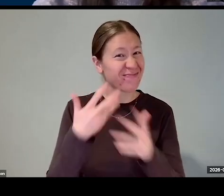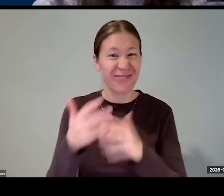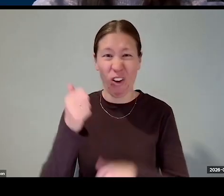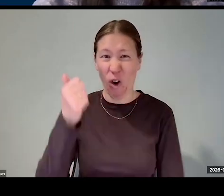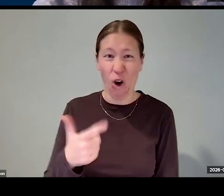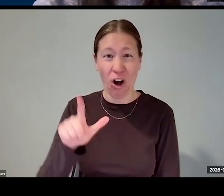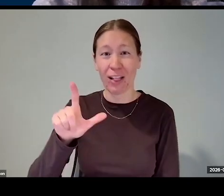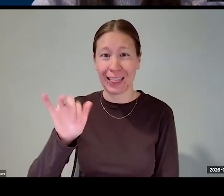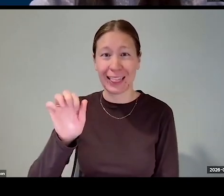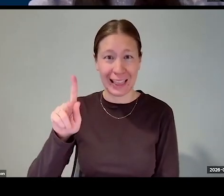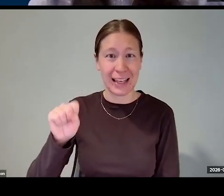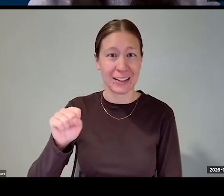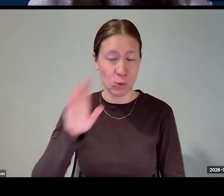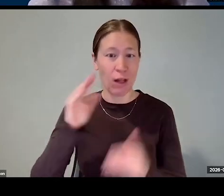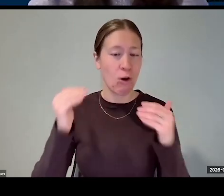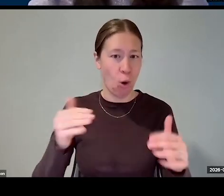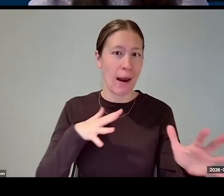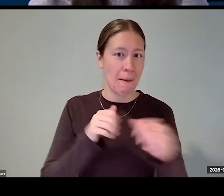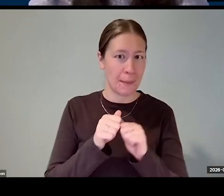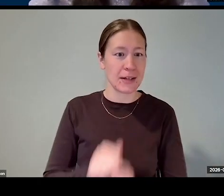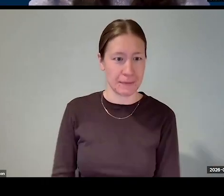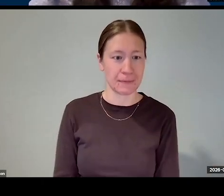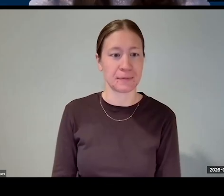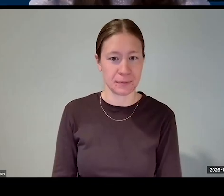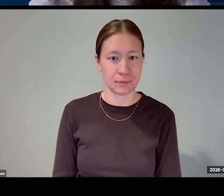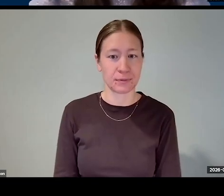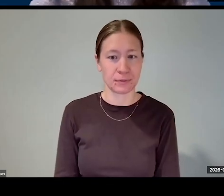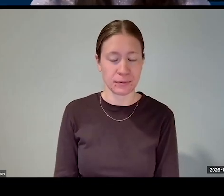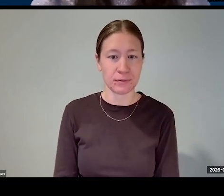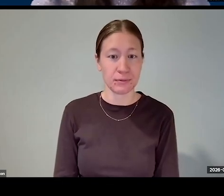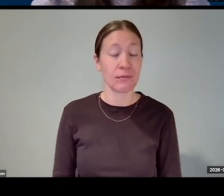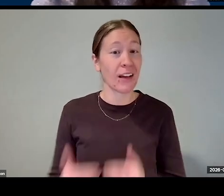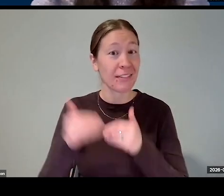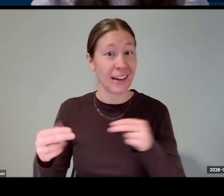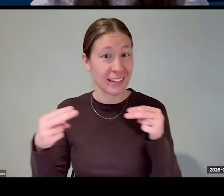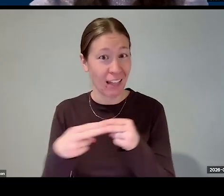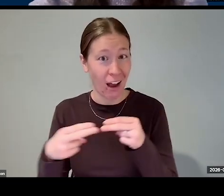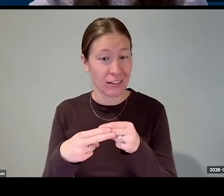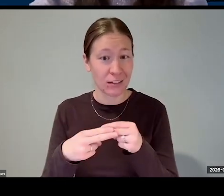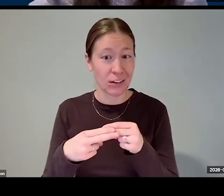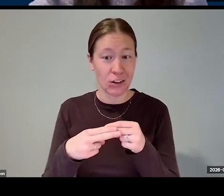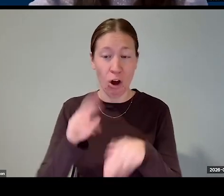So if I close this out, all of my links are updated here. And on the next slide all of those updated as well.